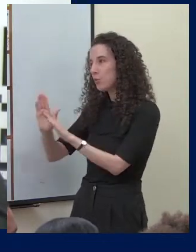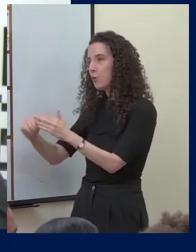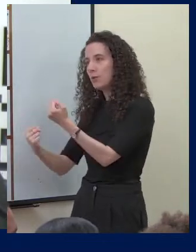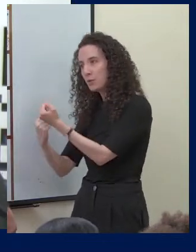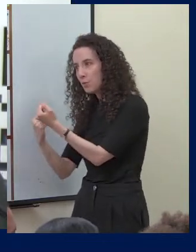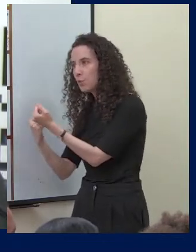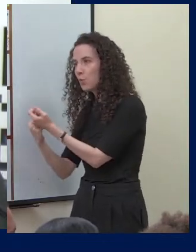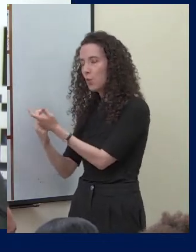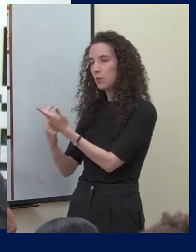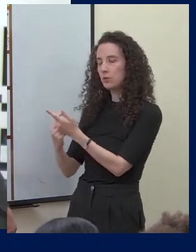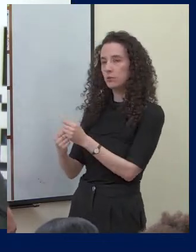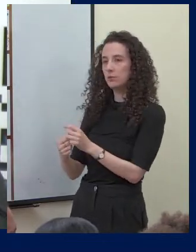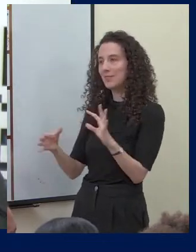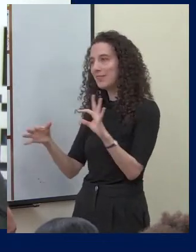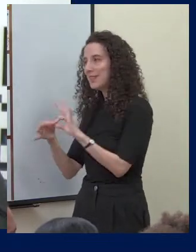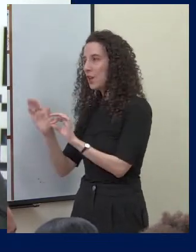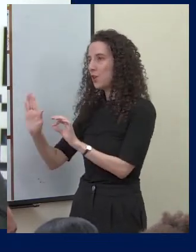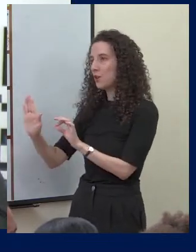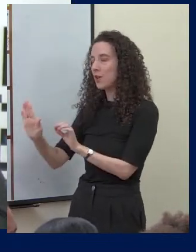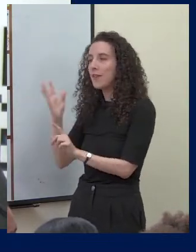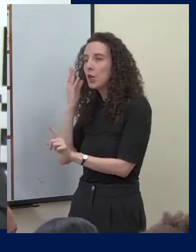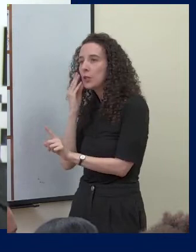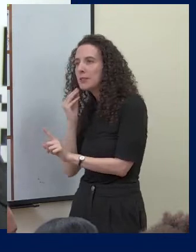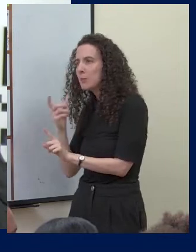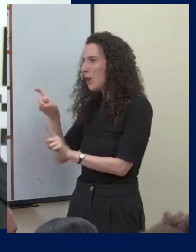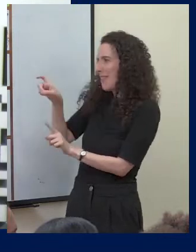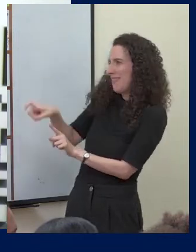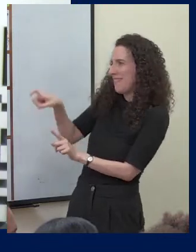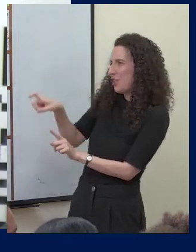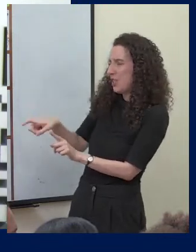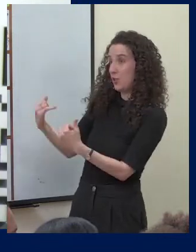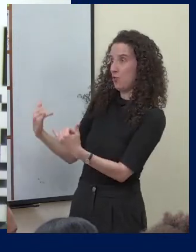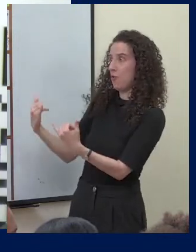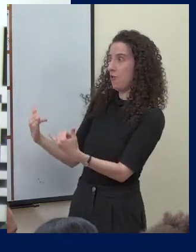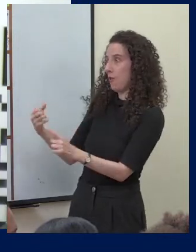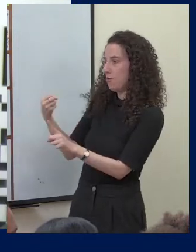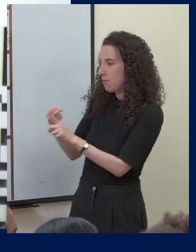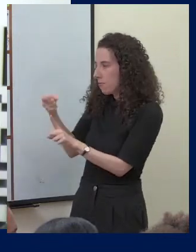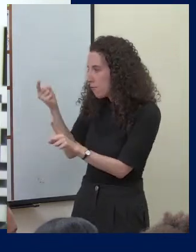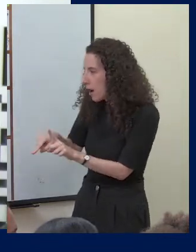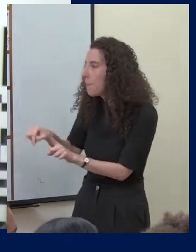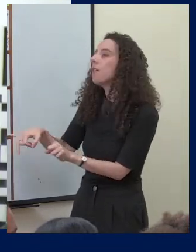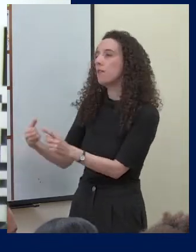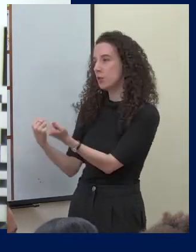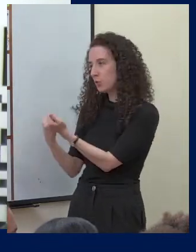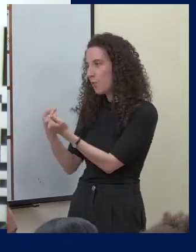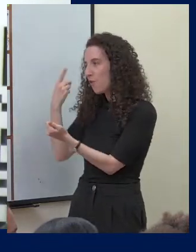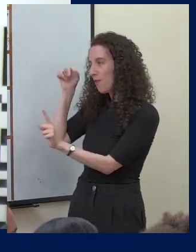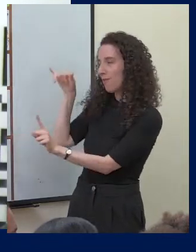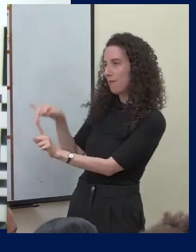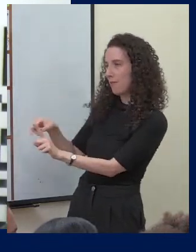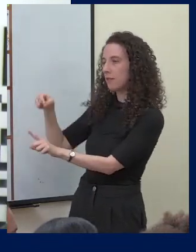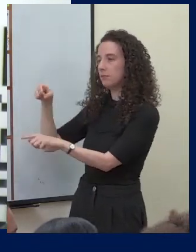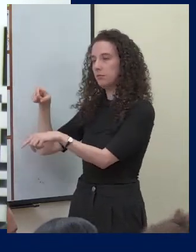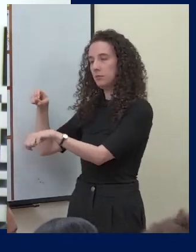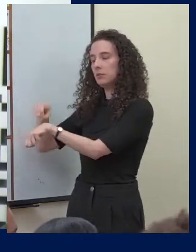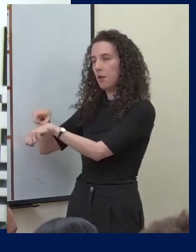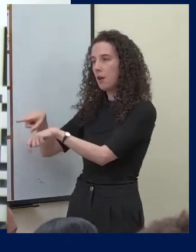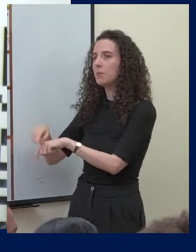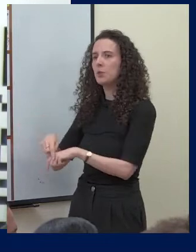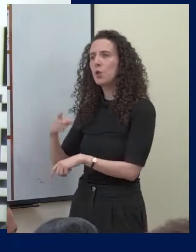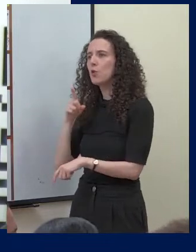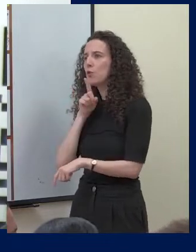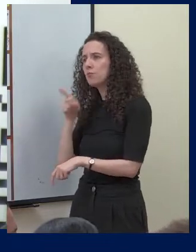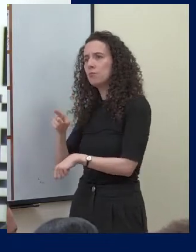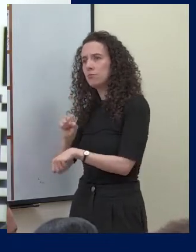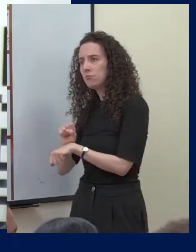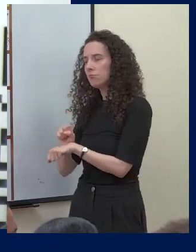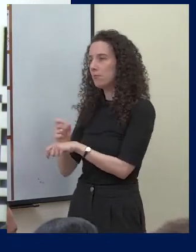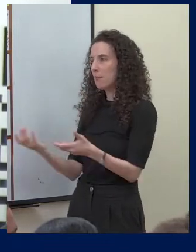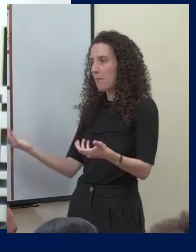what they need at the time and has an opportunity to form a real partnership with similar community